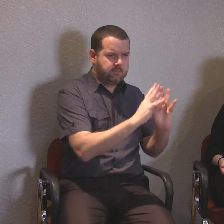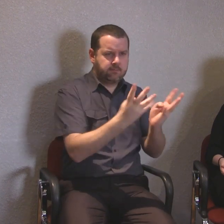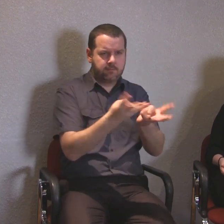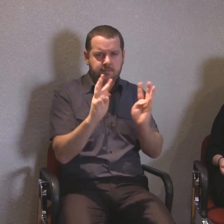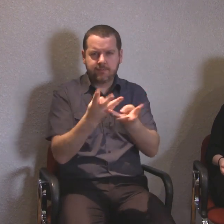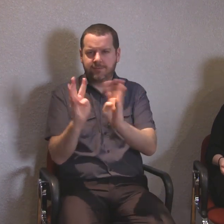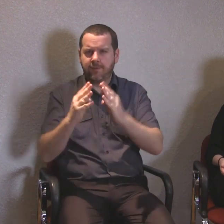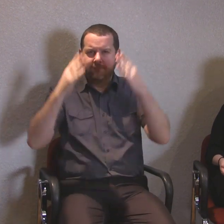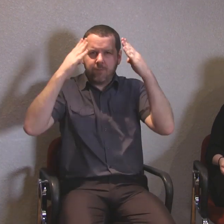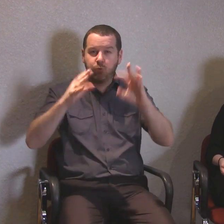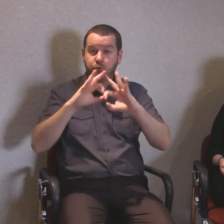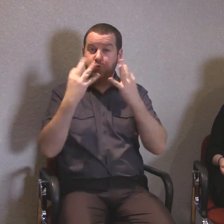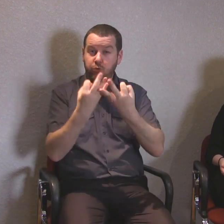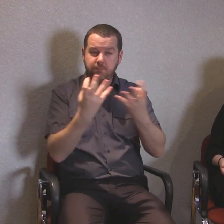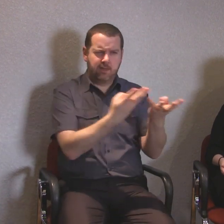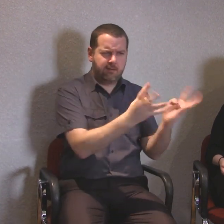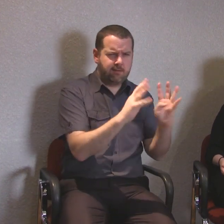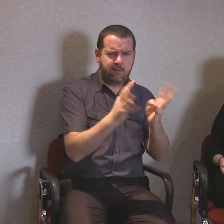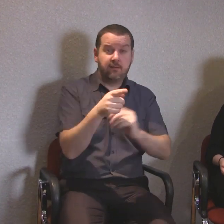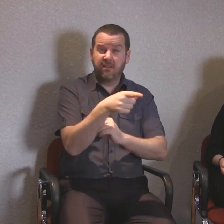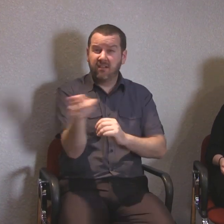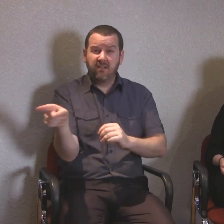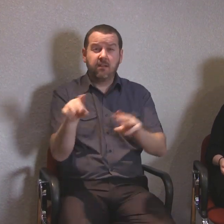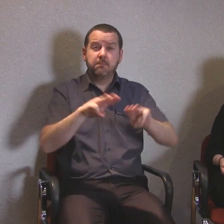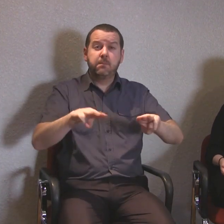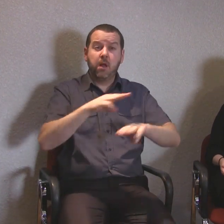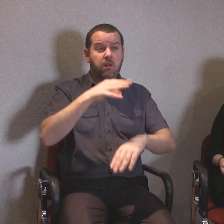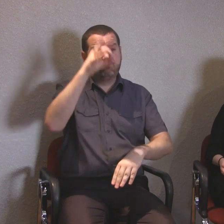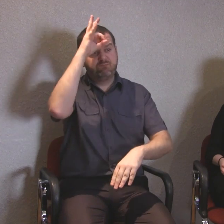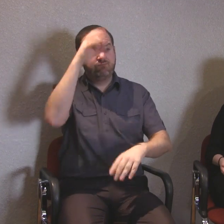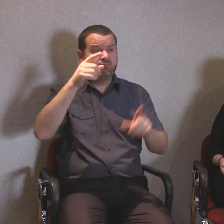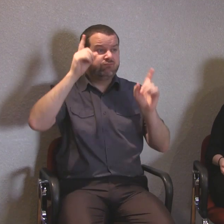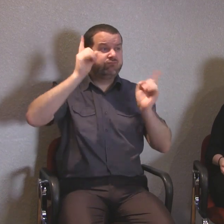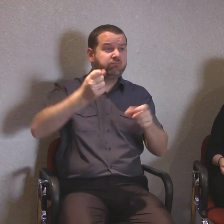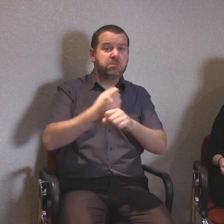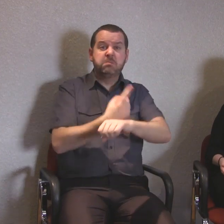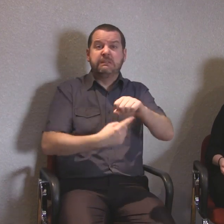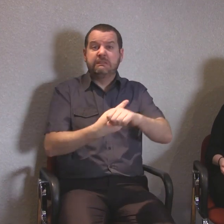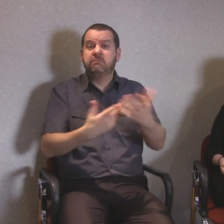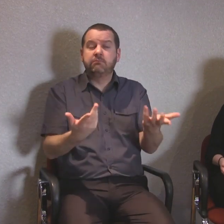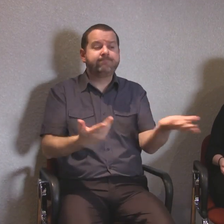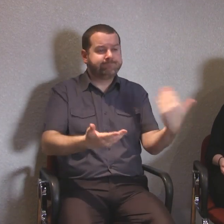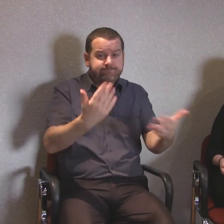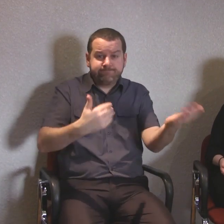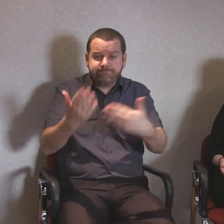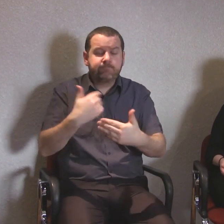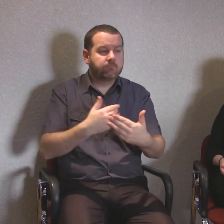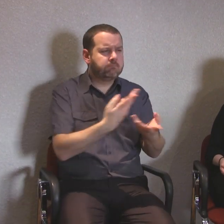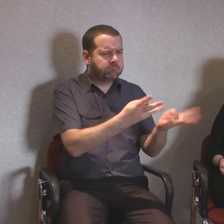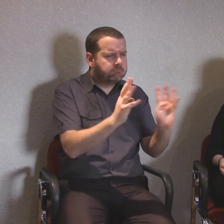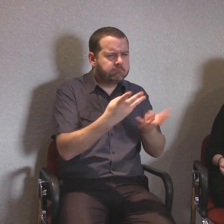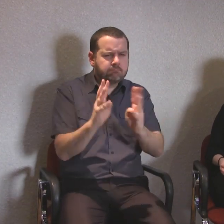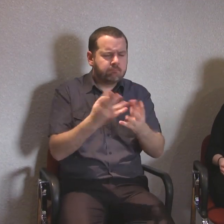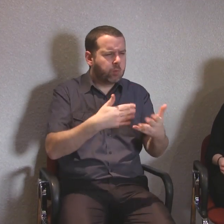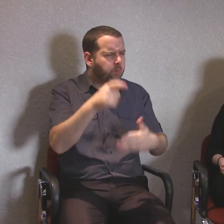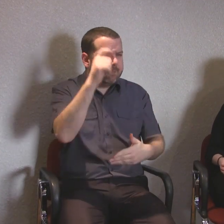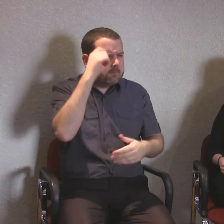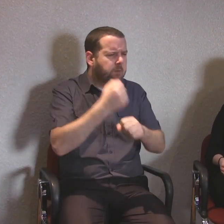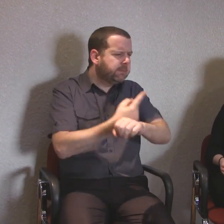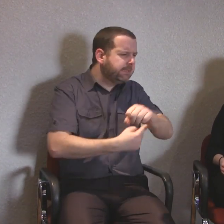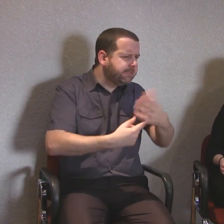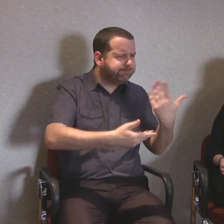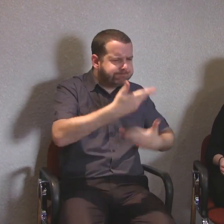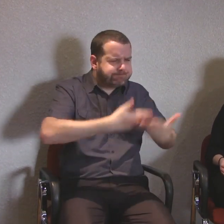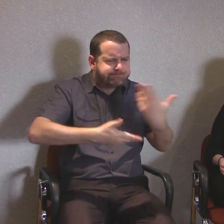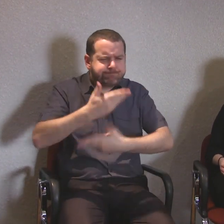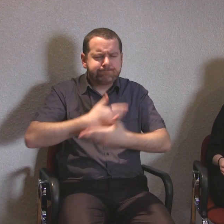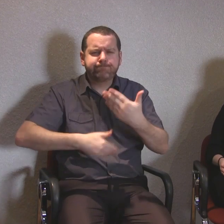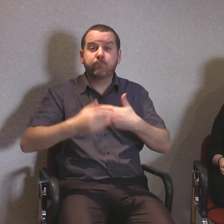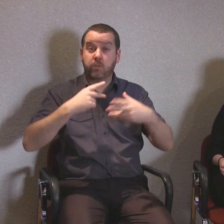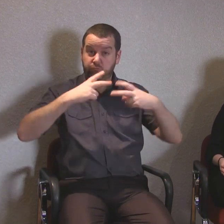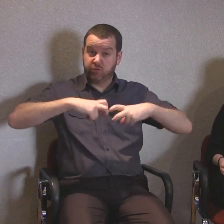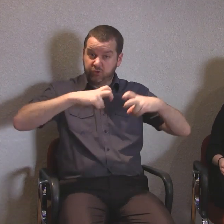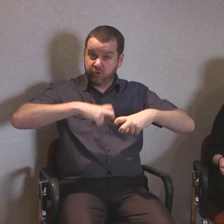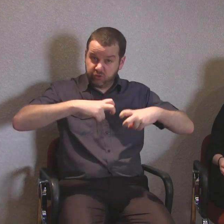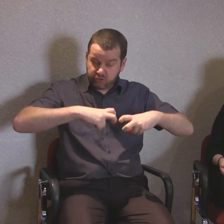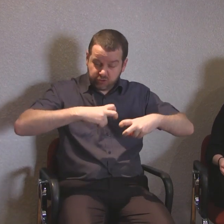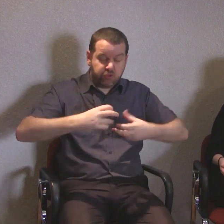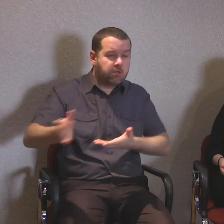what their thoughts on the issue was